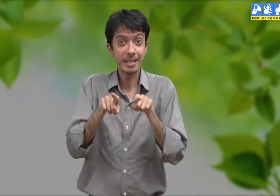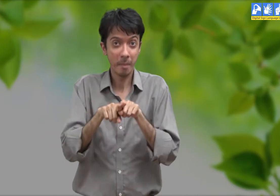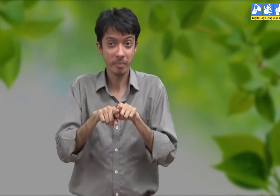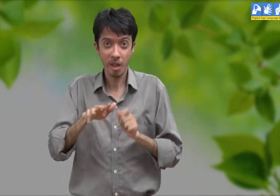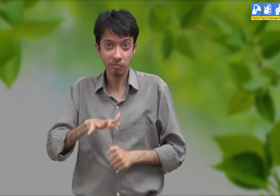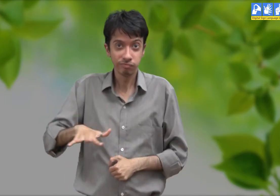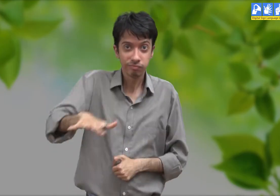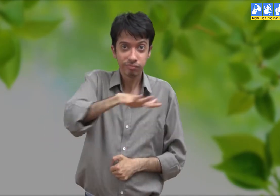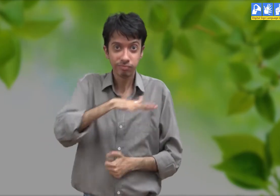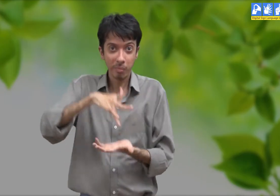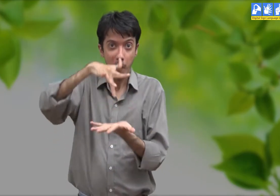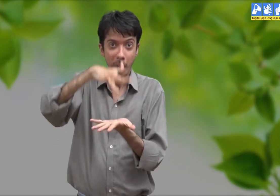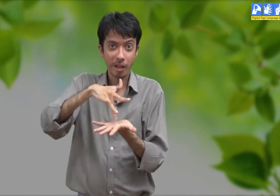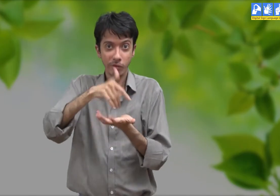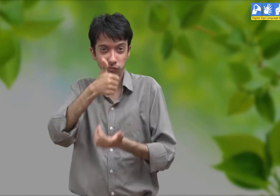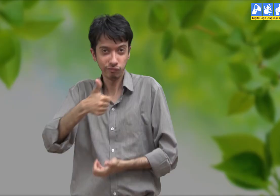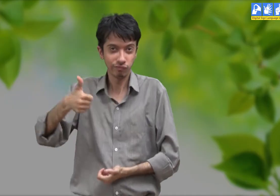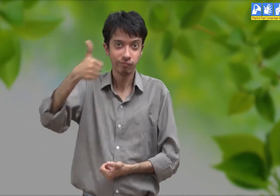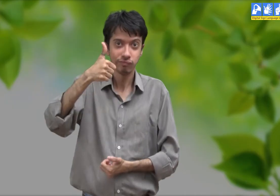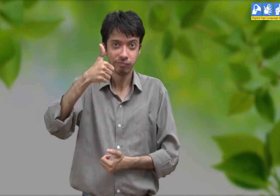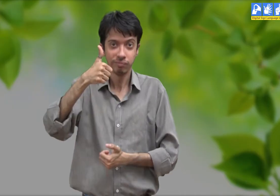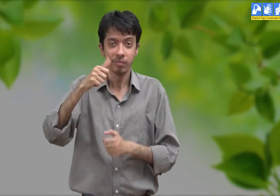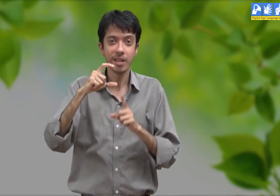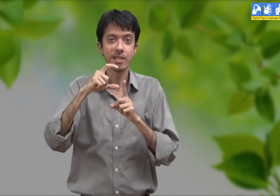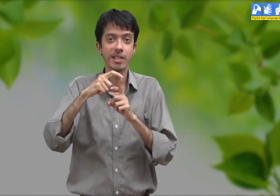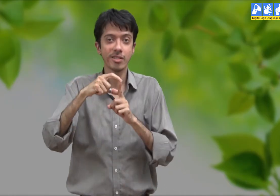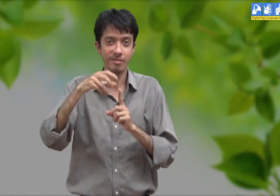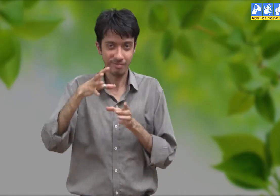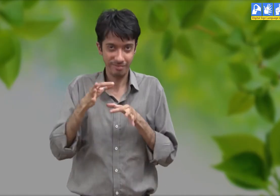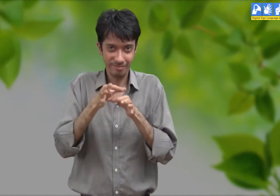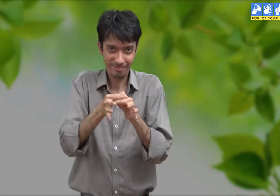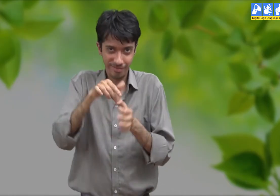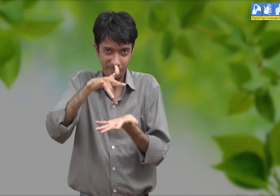With the local administration and the local government under whose jurisdiction the school is functioning